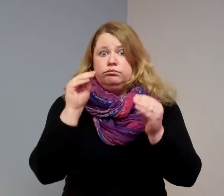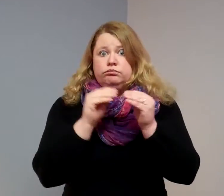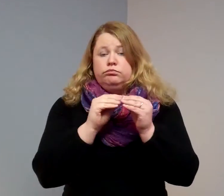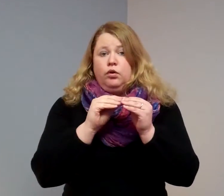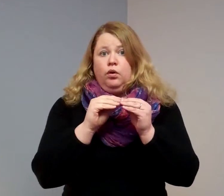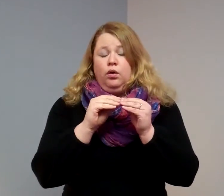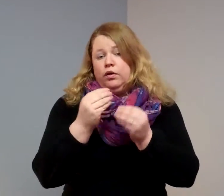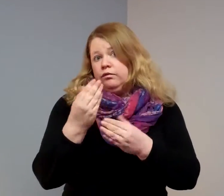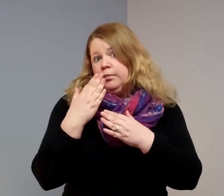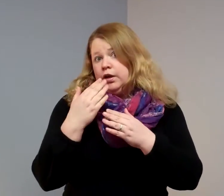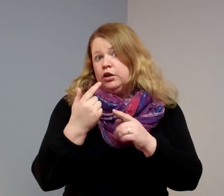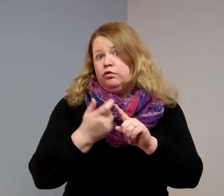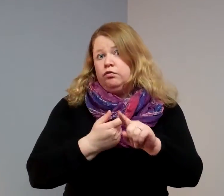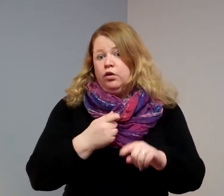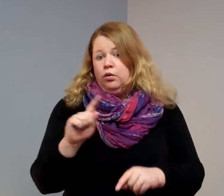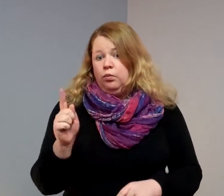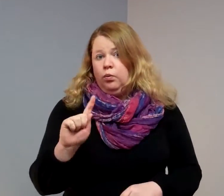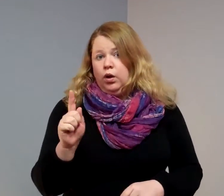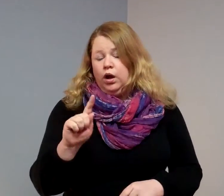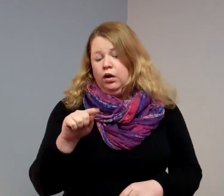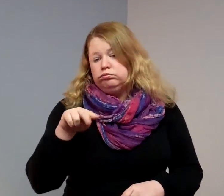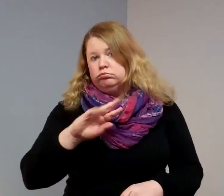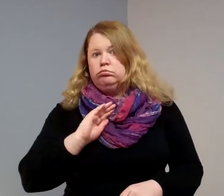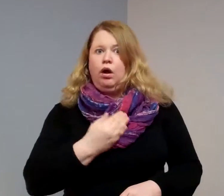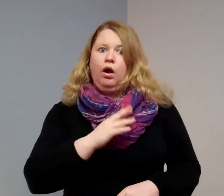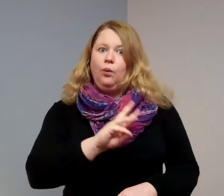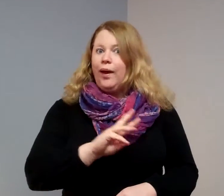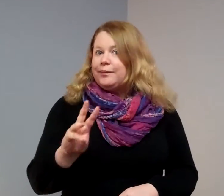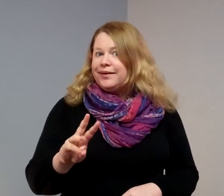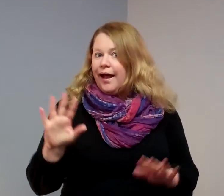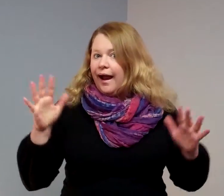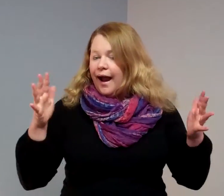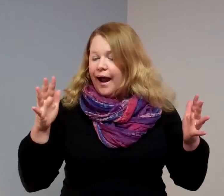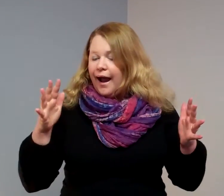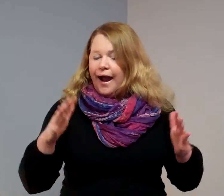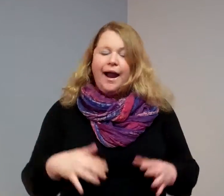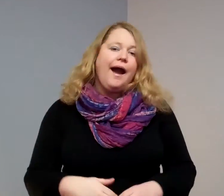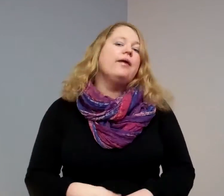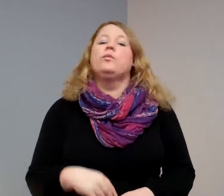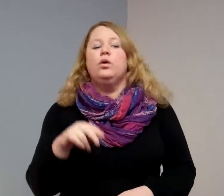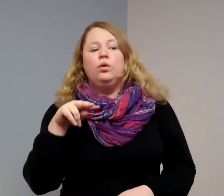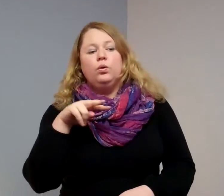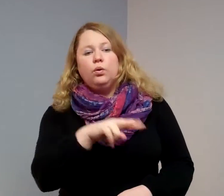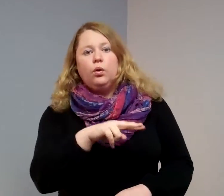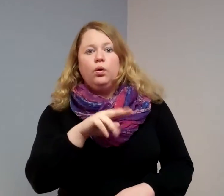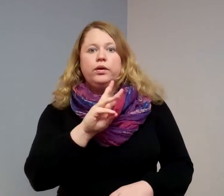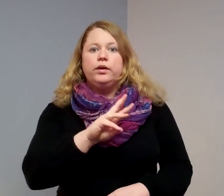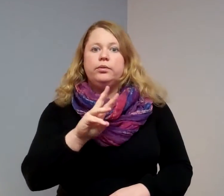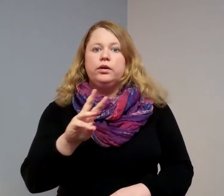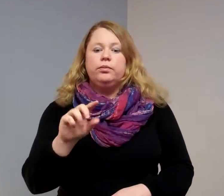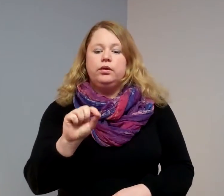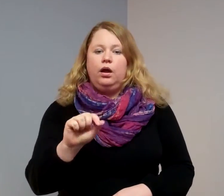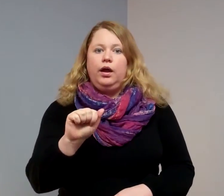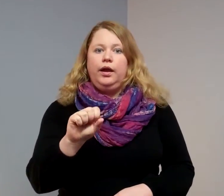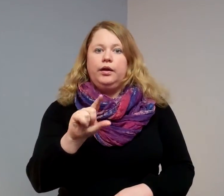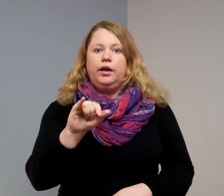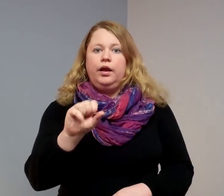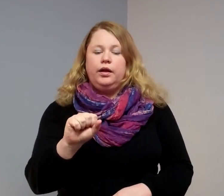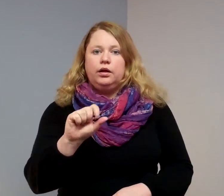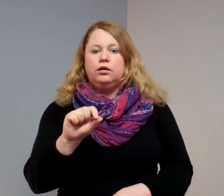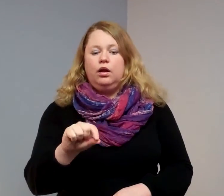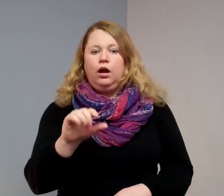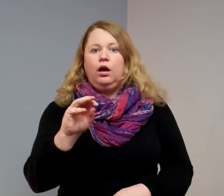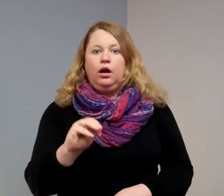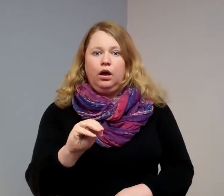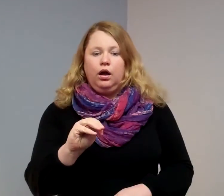More information is available on our website! Visit the “Request Interpreter” section on our website (www.aslis.com).